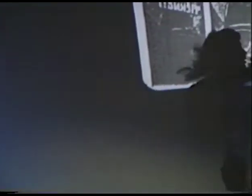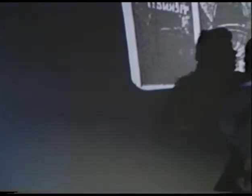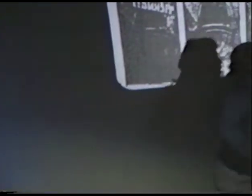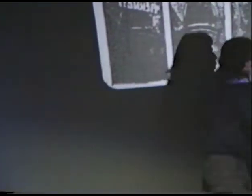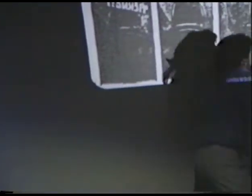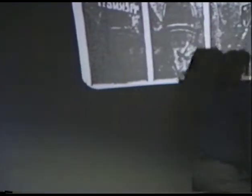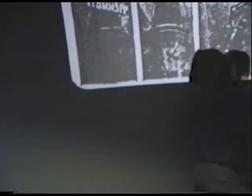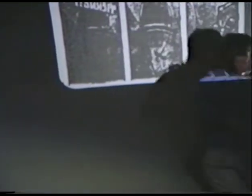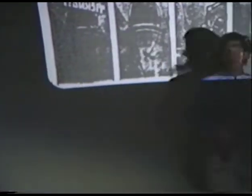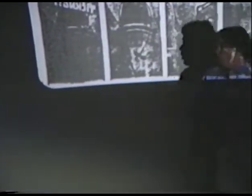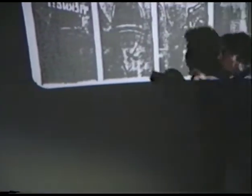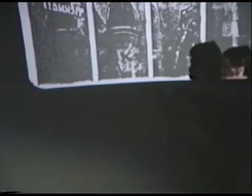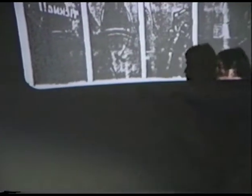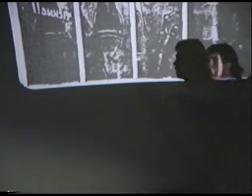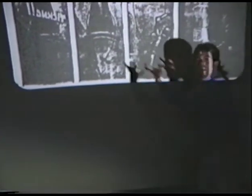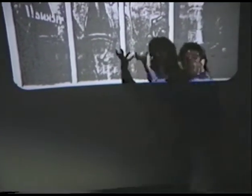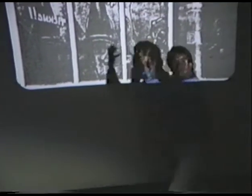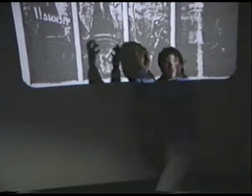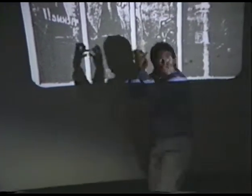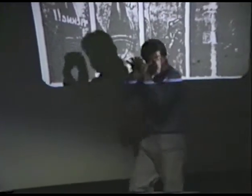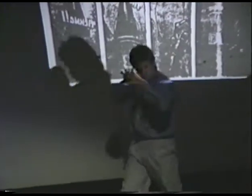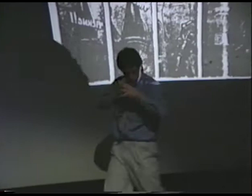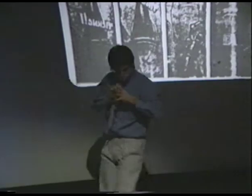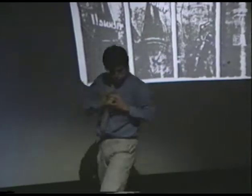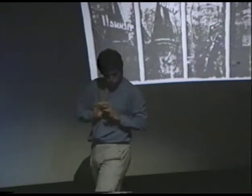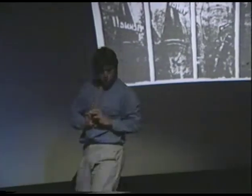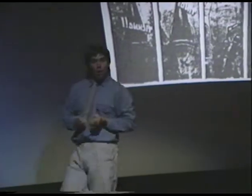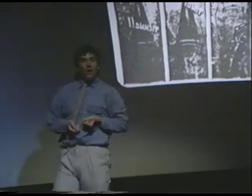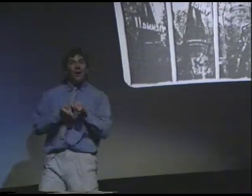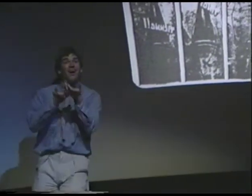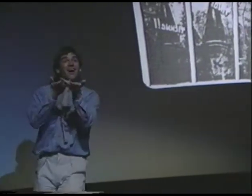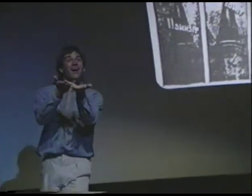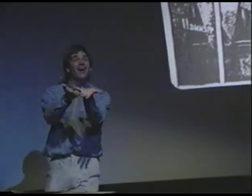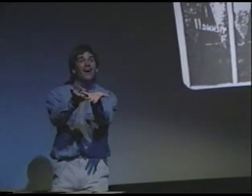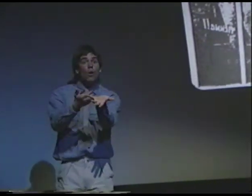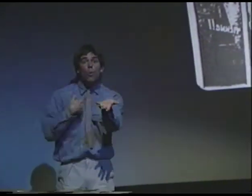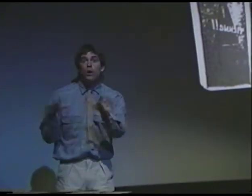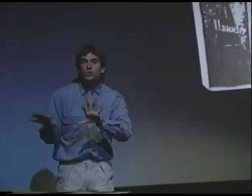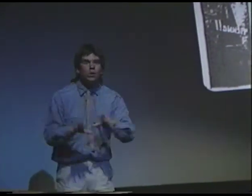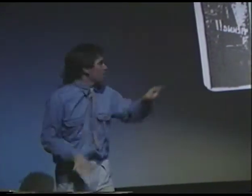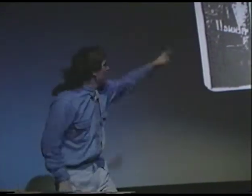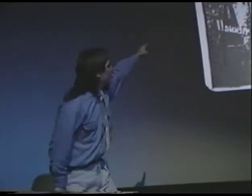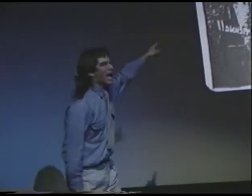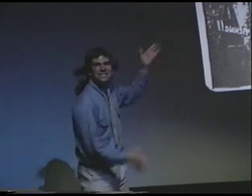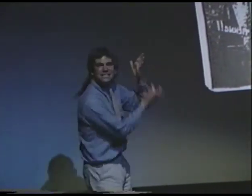There's the guy riding the other way, and the guy facing each other.